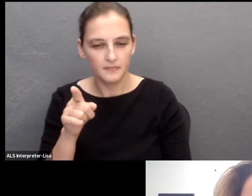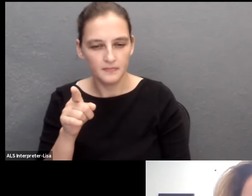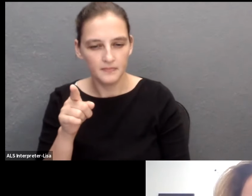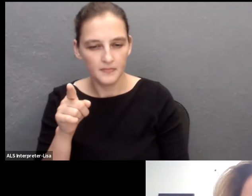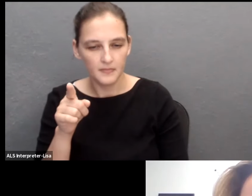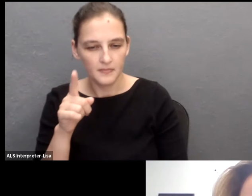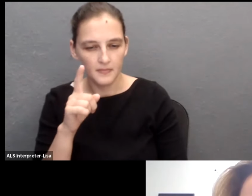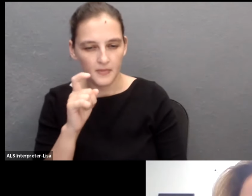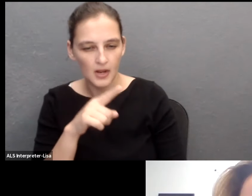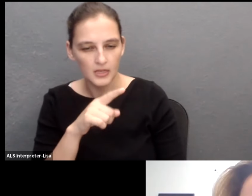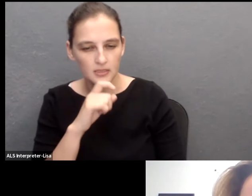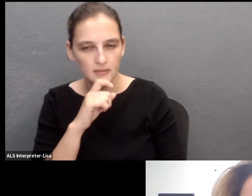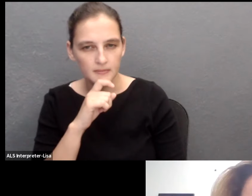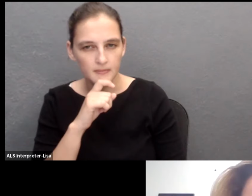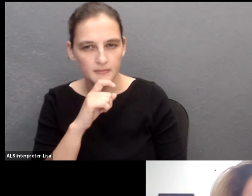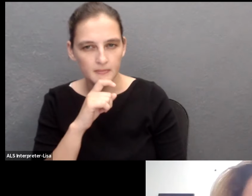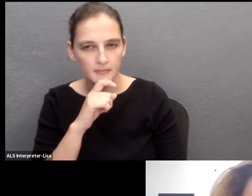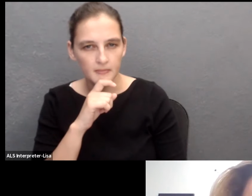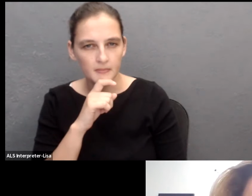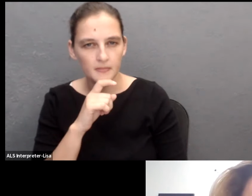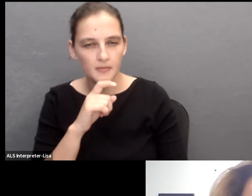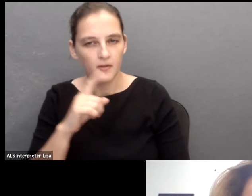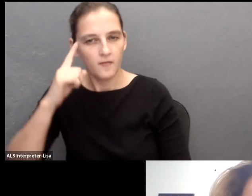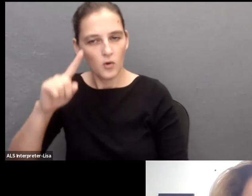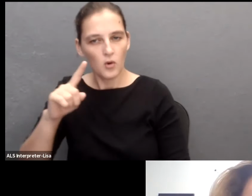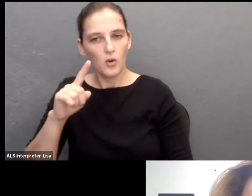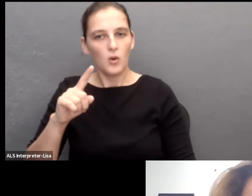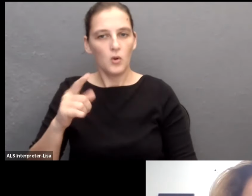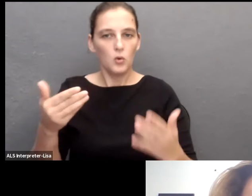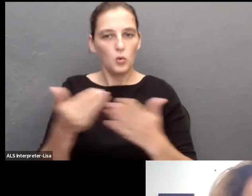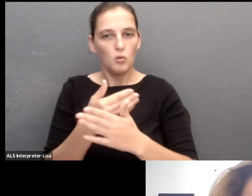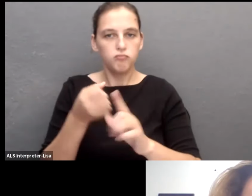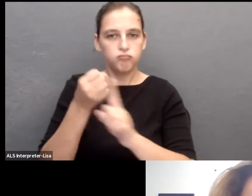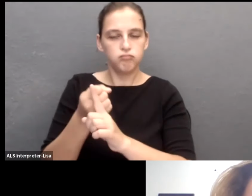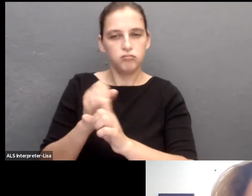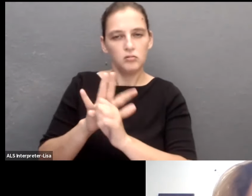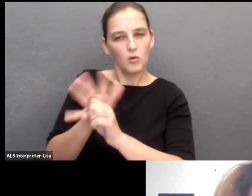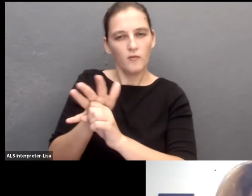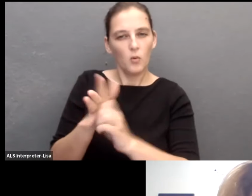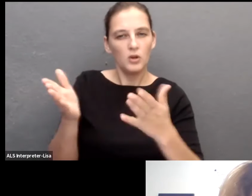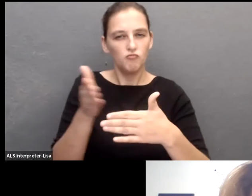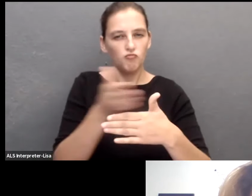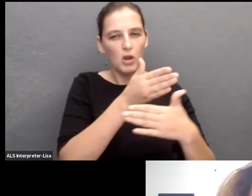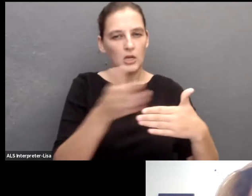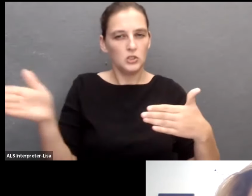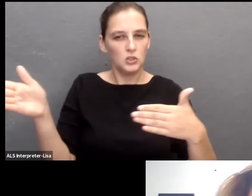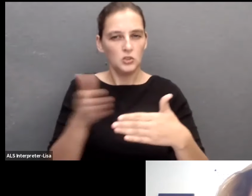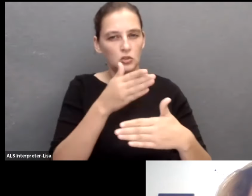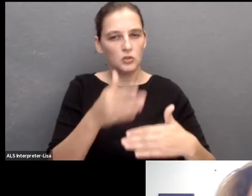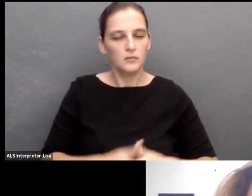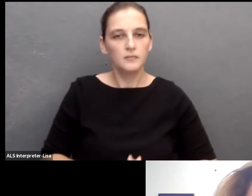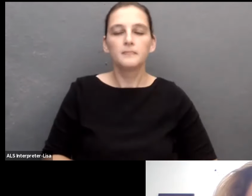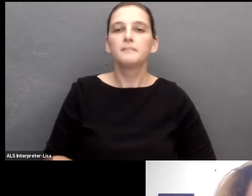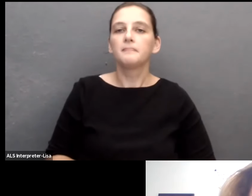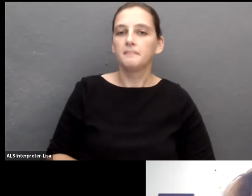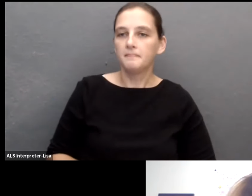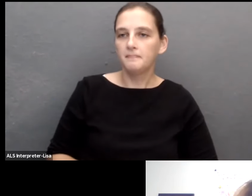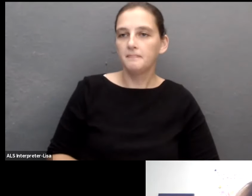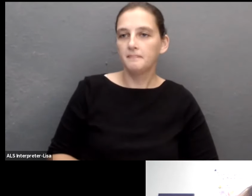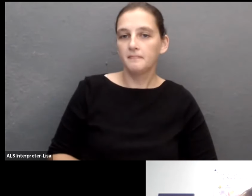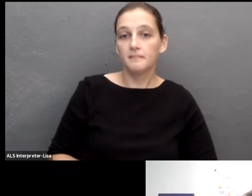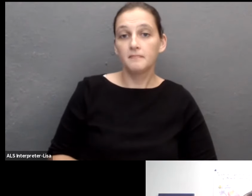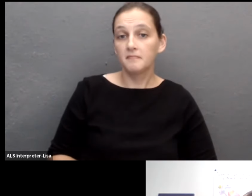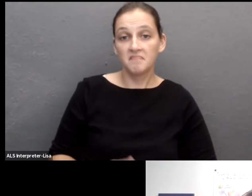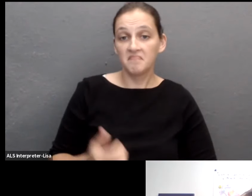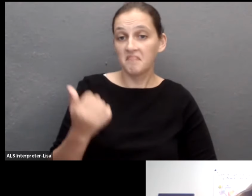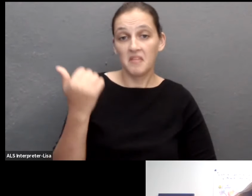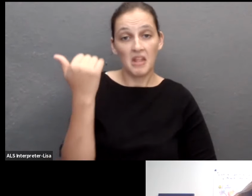what is the range for the breakthrough cases? Dr. Weaver: So anybody at any age can be a breakthrough